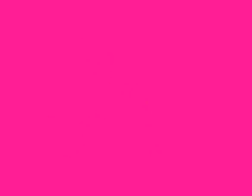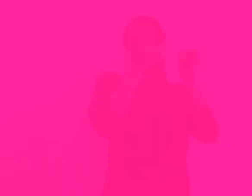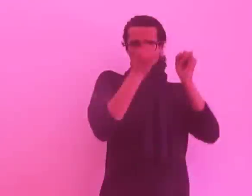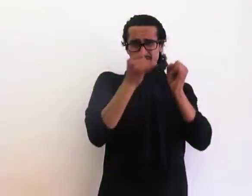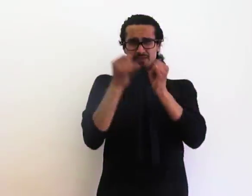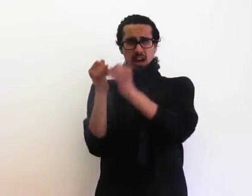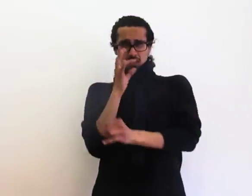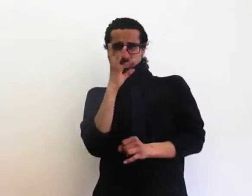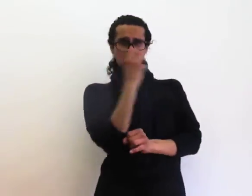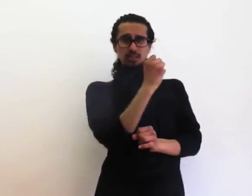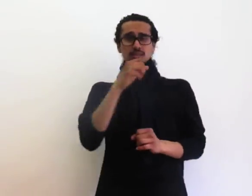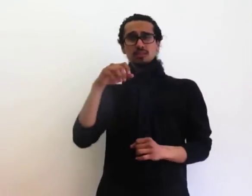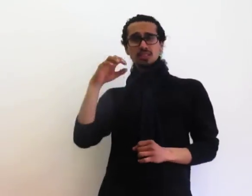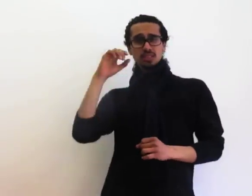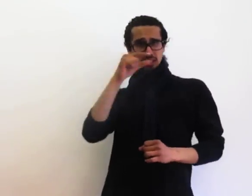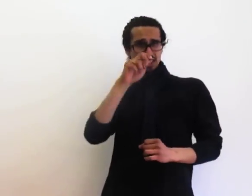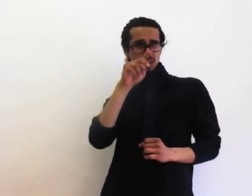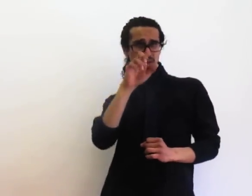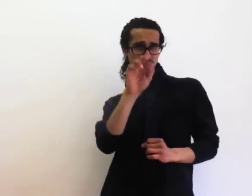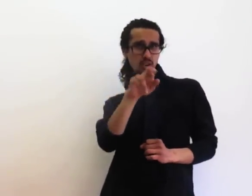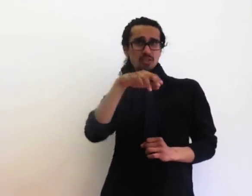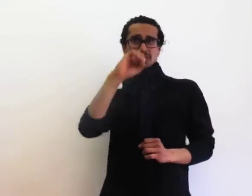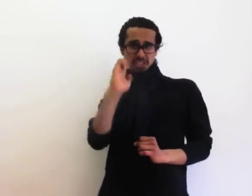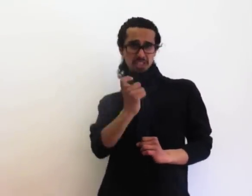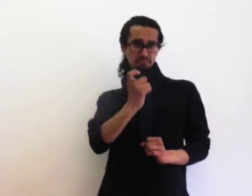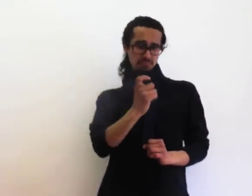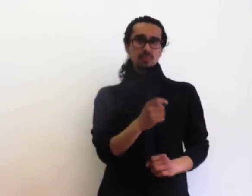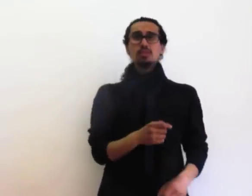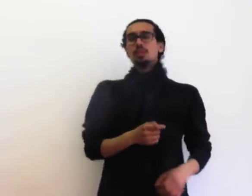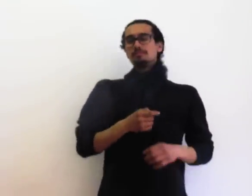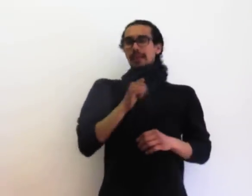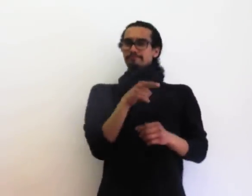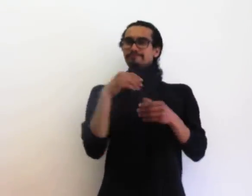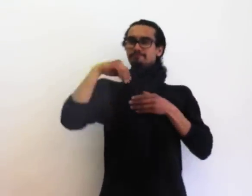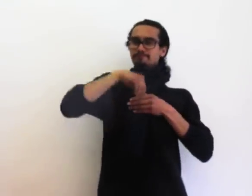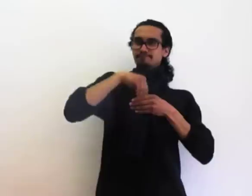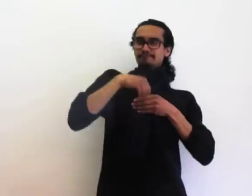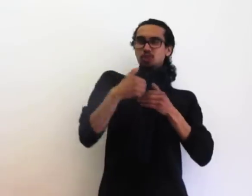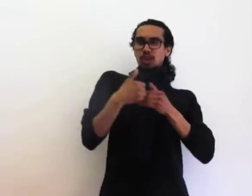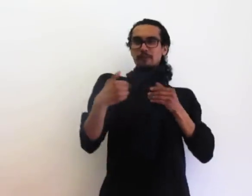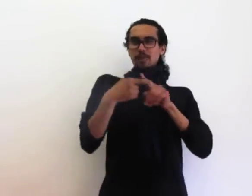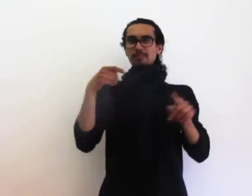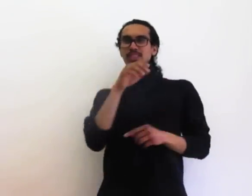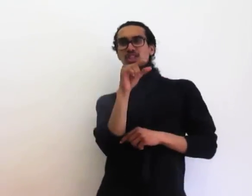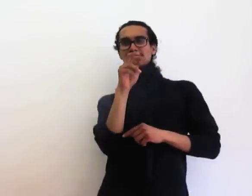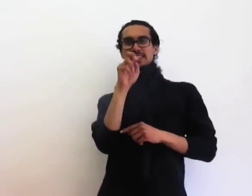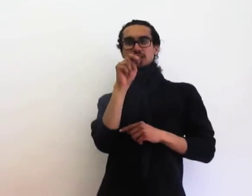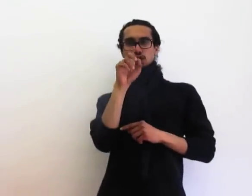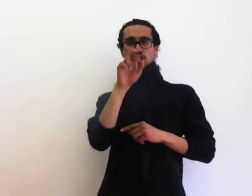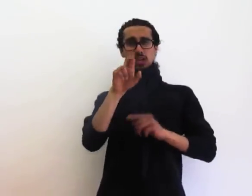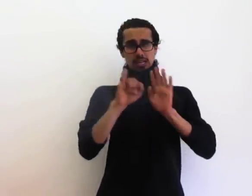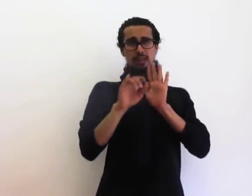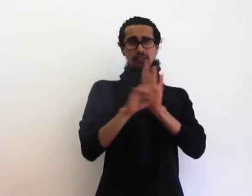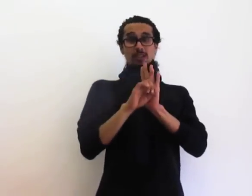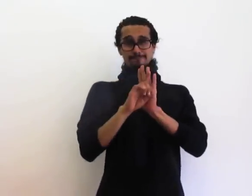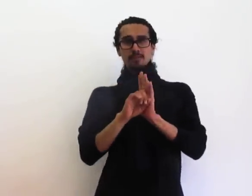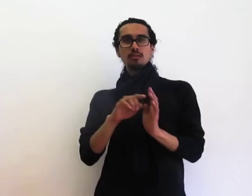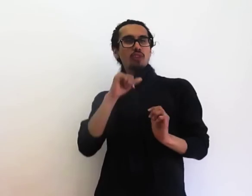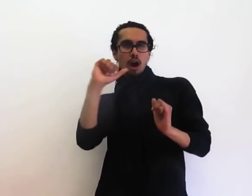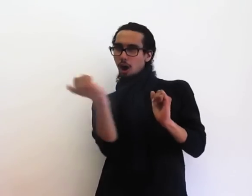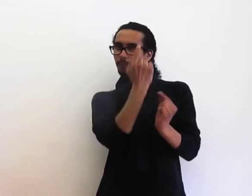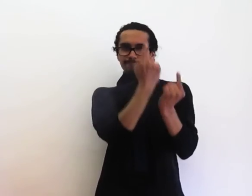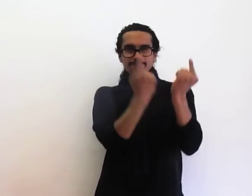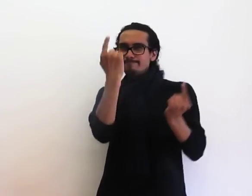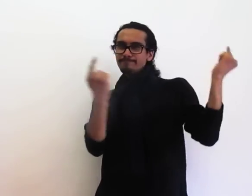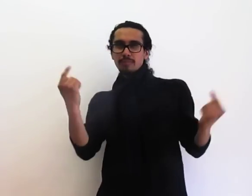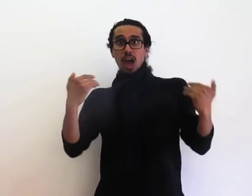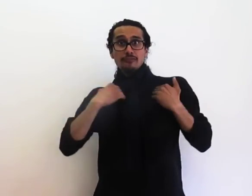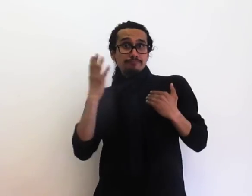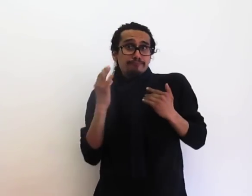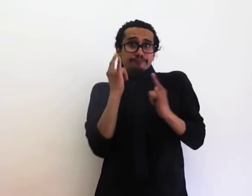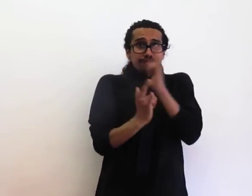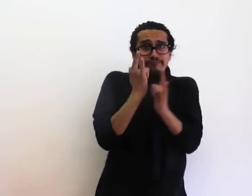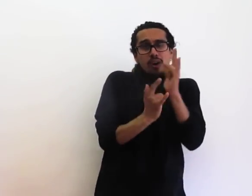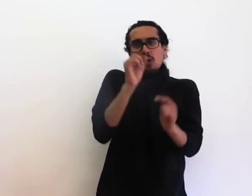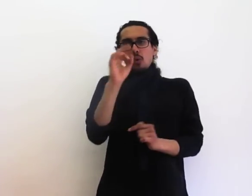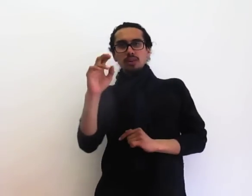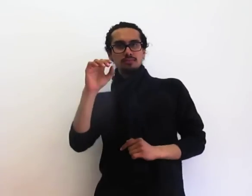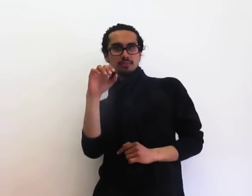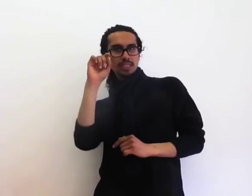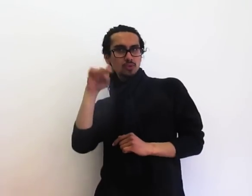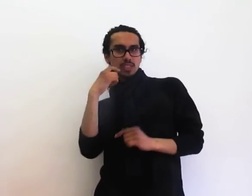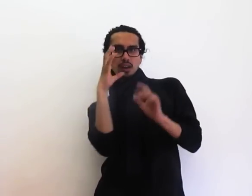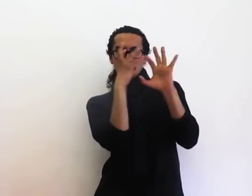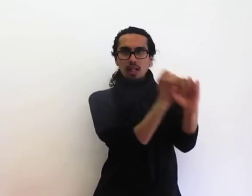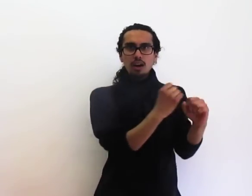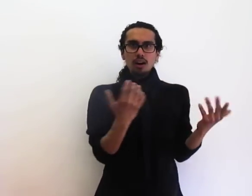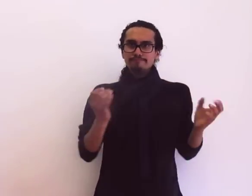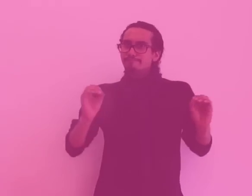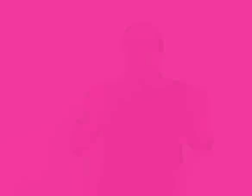An individual’s attraction to a specific gender/sex. This is separate from one’s gender identity. Not all individuals experience romantic or sexual attraction.